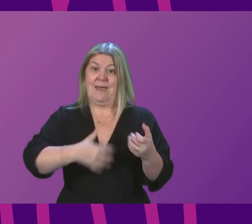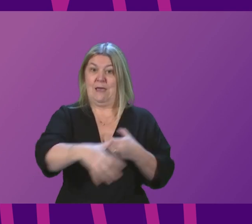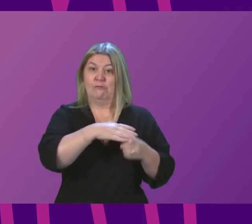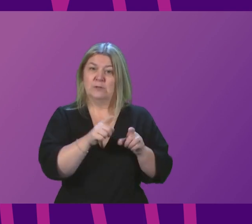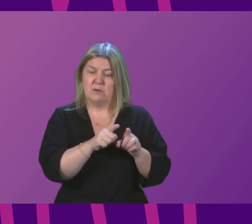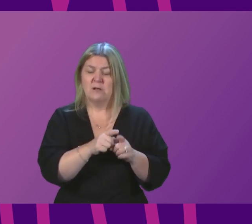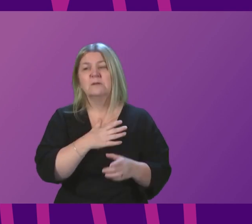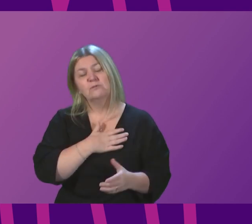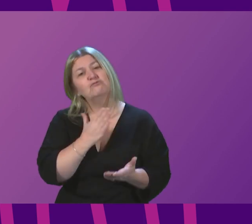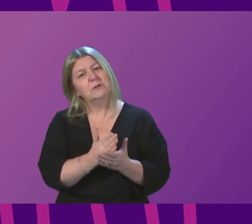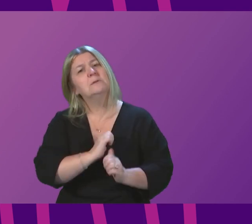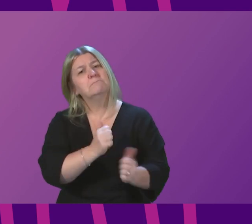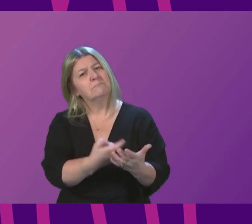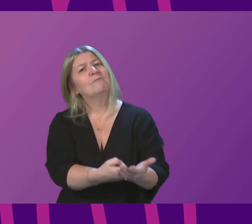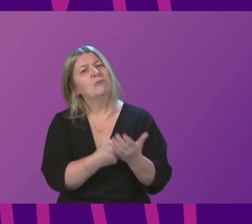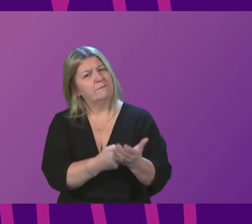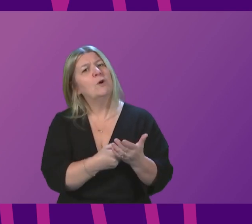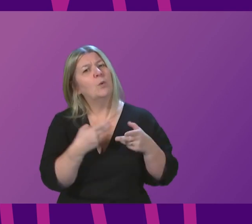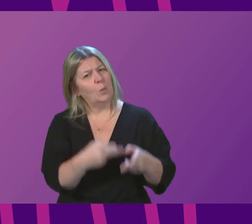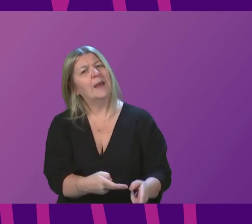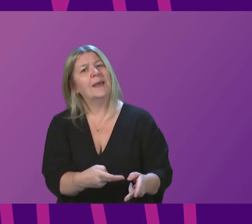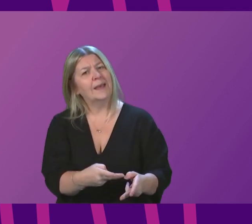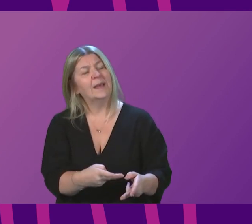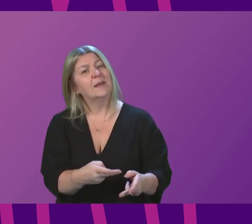referral route for patients who do not have the standard cancer symptoms and that those